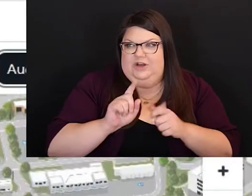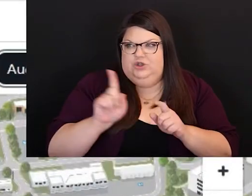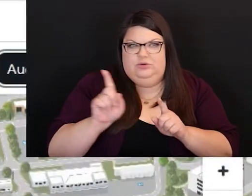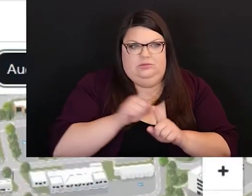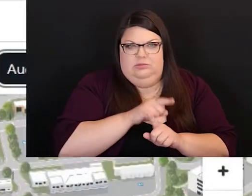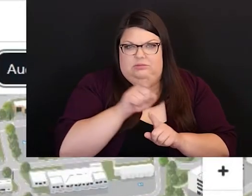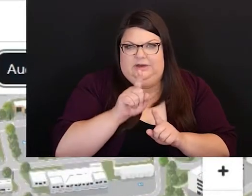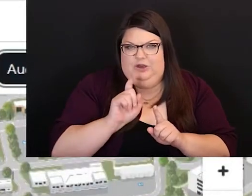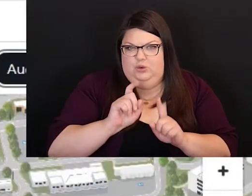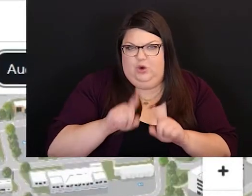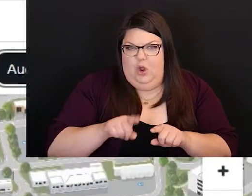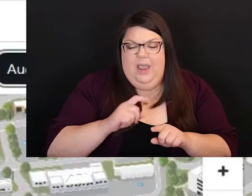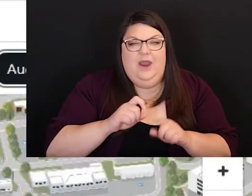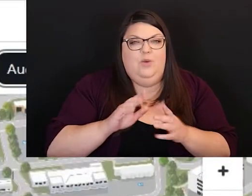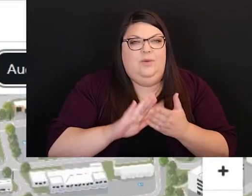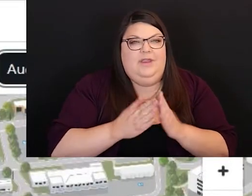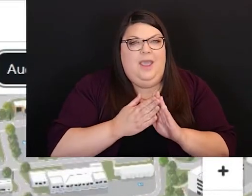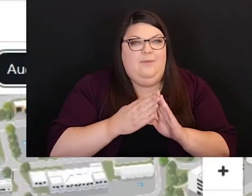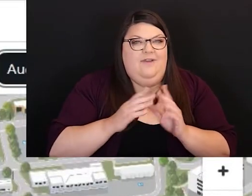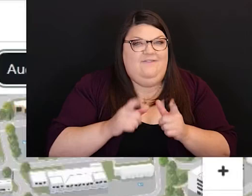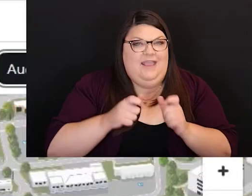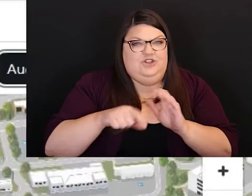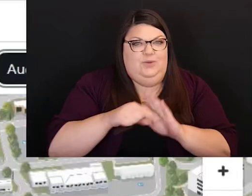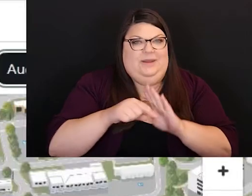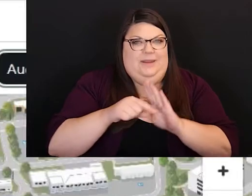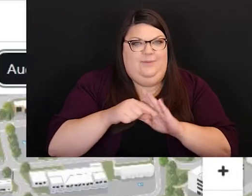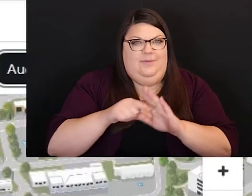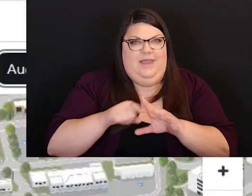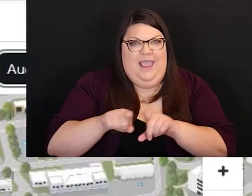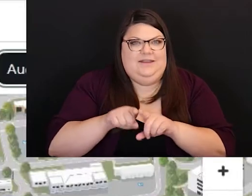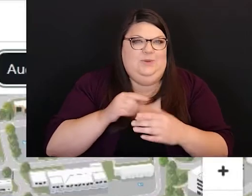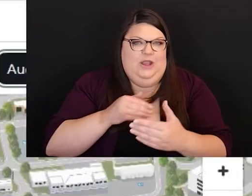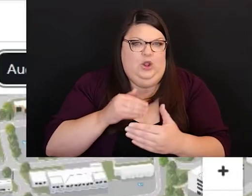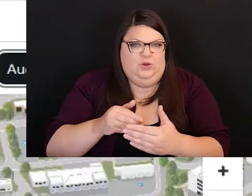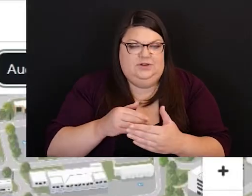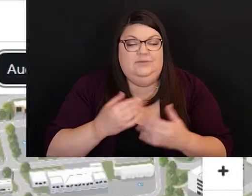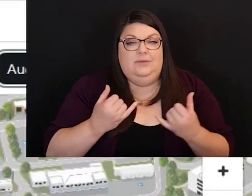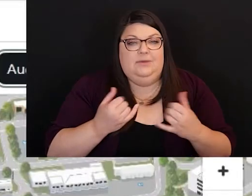... faster as we get closer. Now I'm going to use my arrow keys to move around the map. (beep)